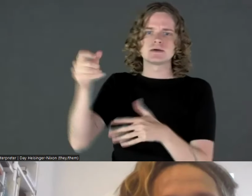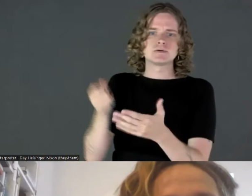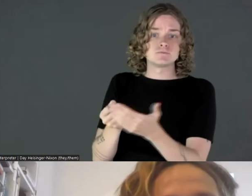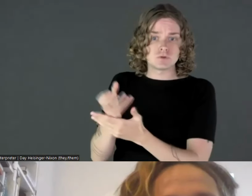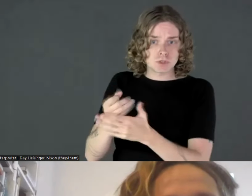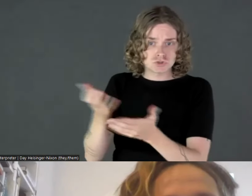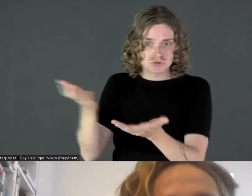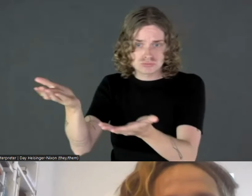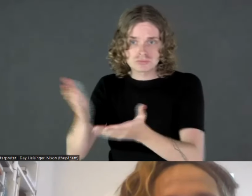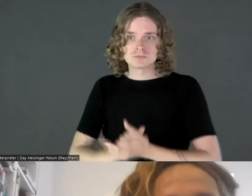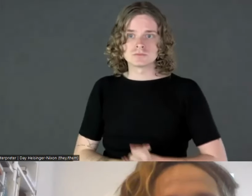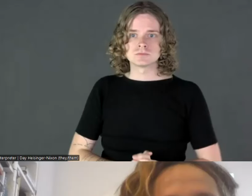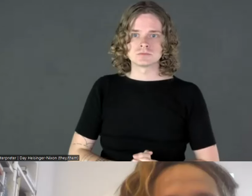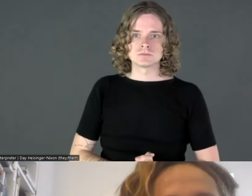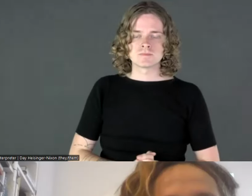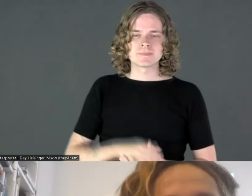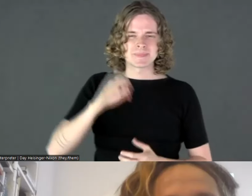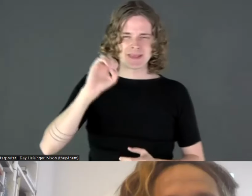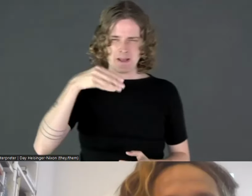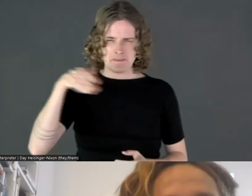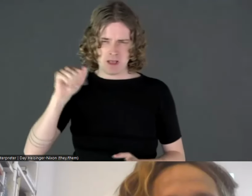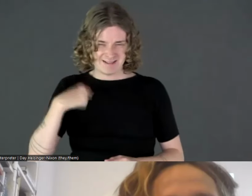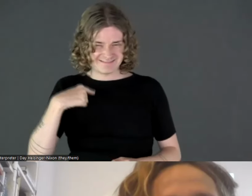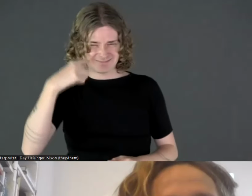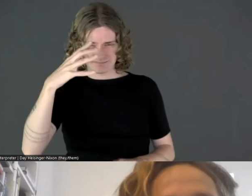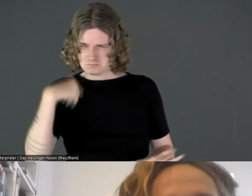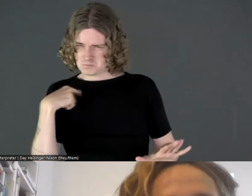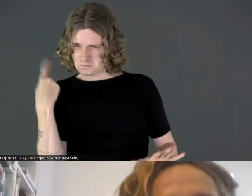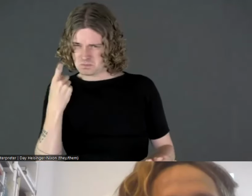sorry, checking to see if I understand your question. Where people can go to